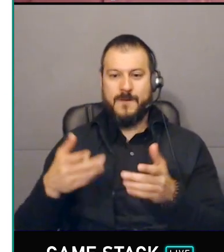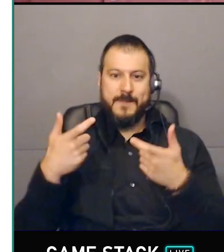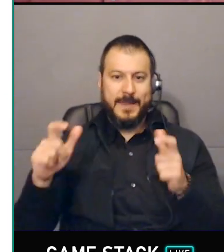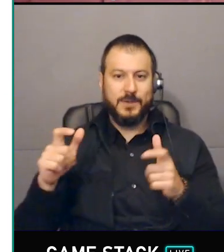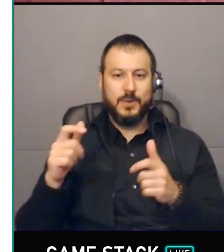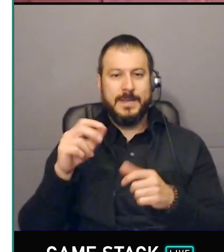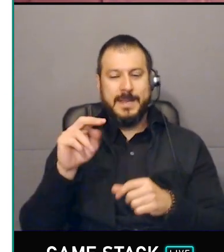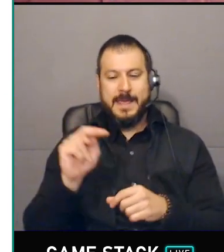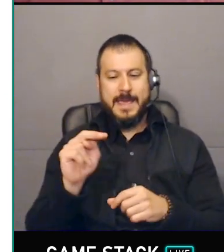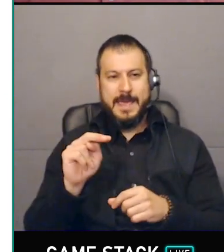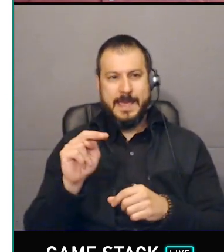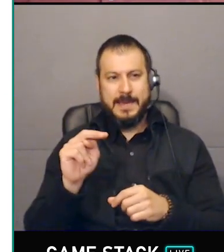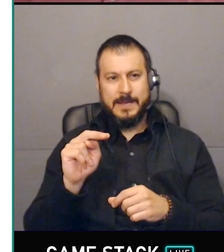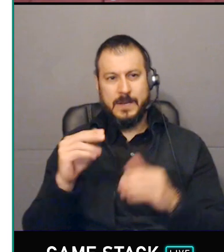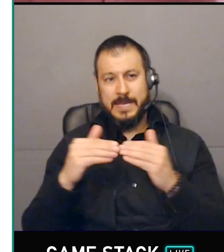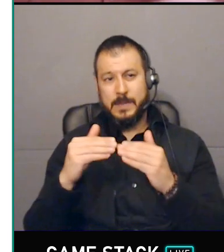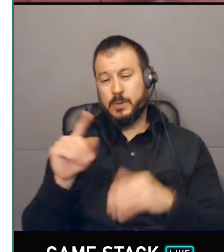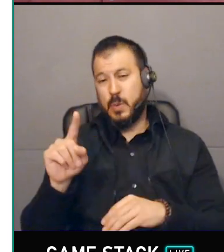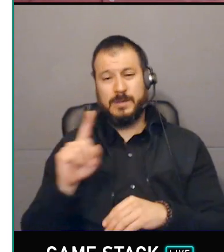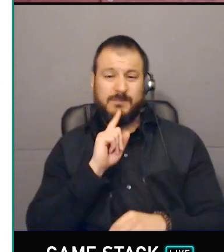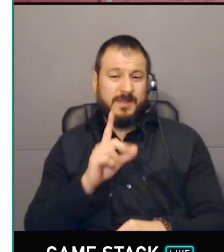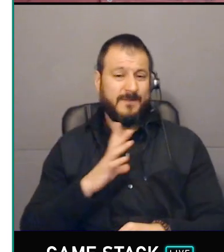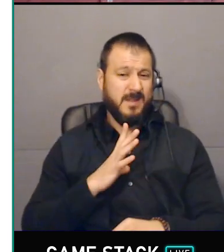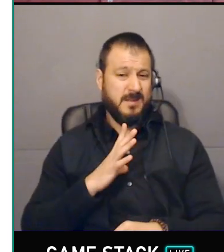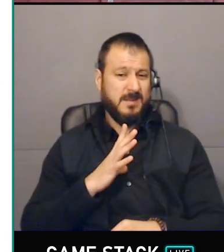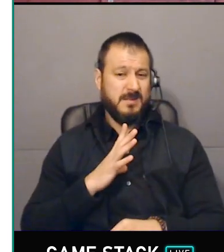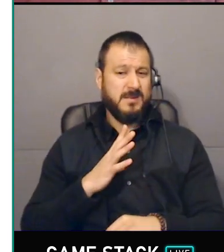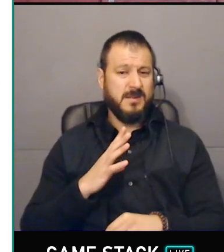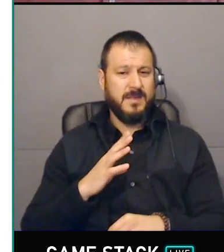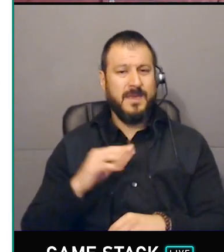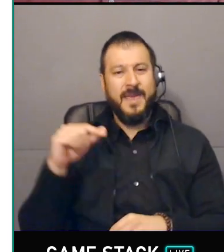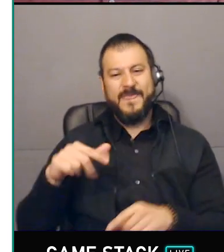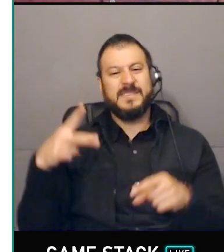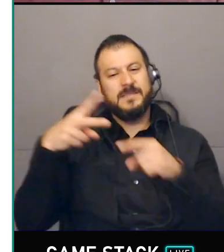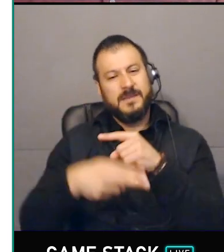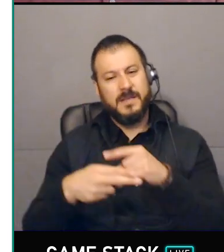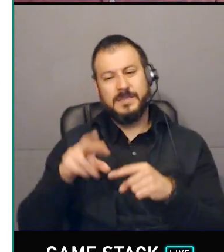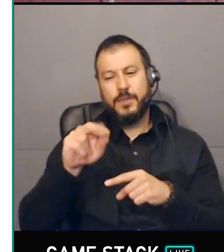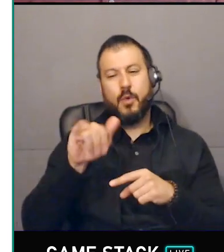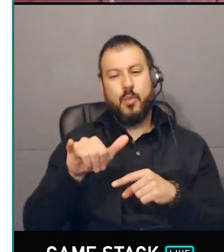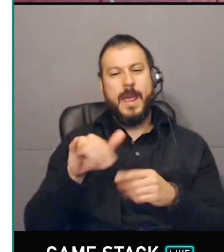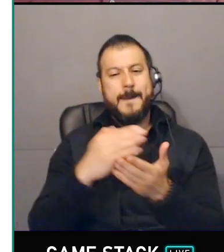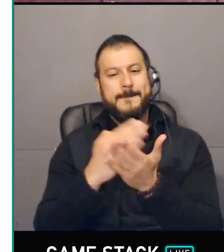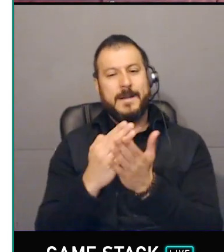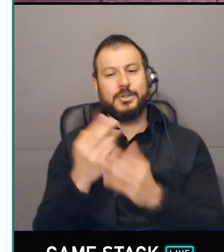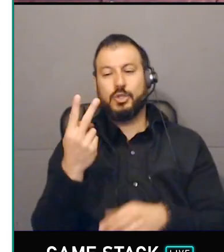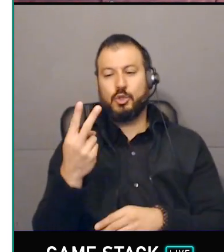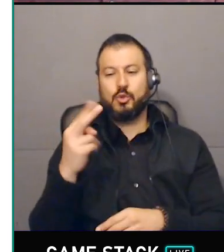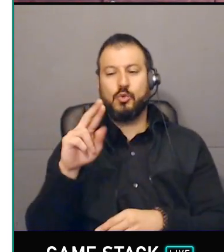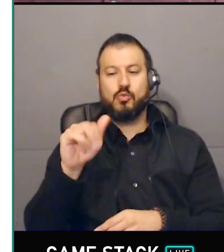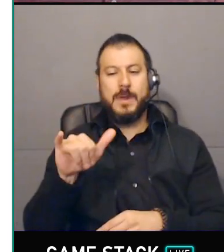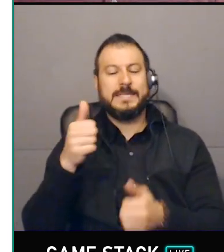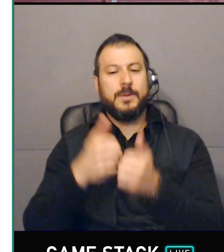this image N = 1 is actually fine, and this cuts the ray budget down to two rays per pixel.